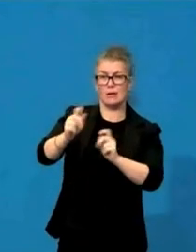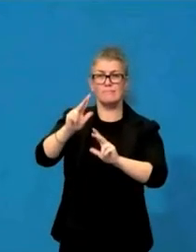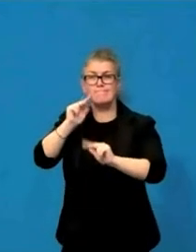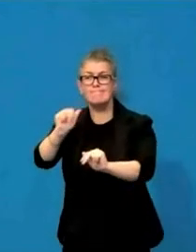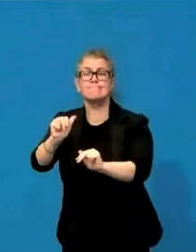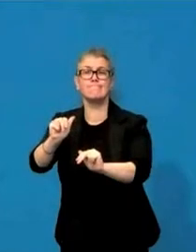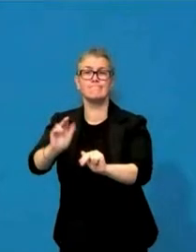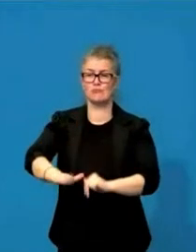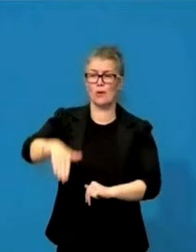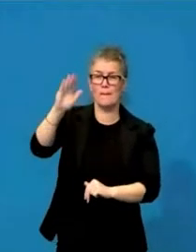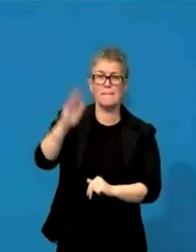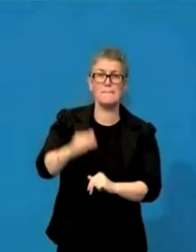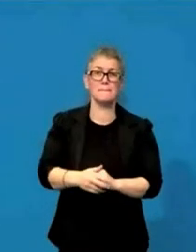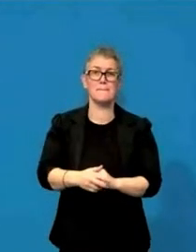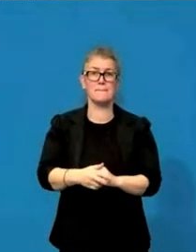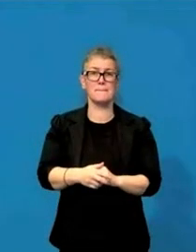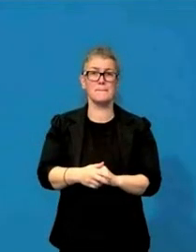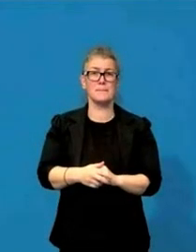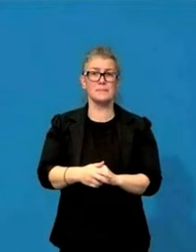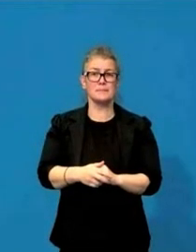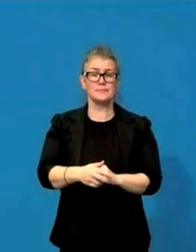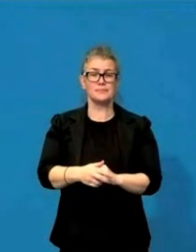We've raised him since he was - basically since he was let out of hospital, because he